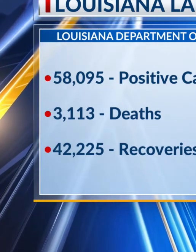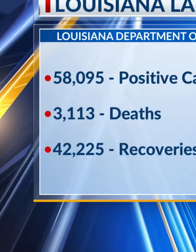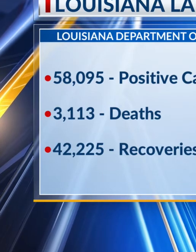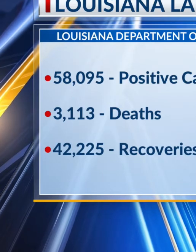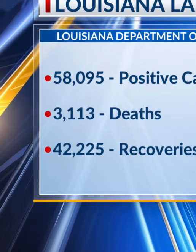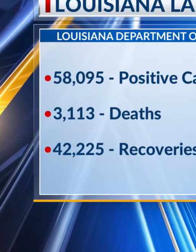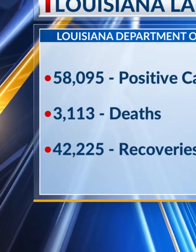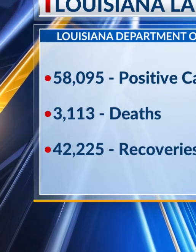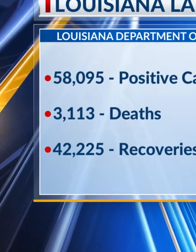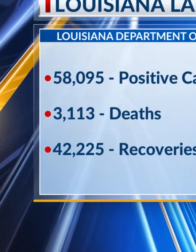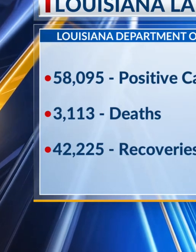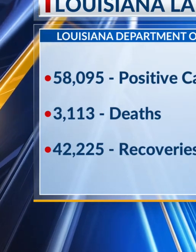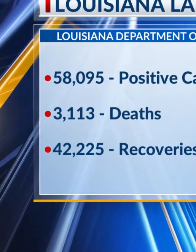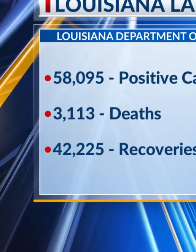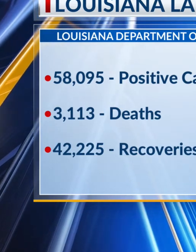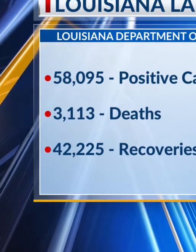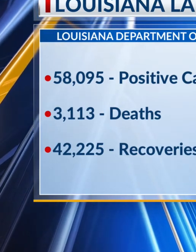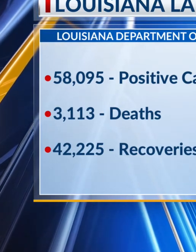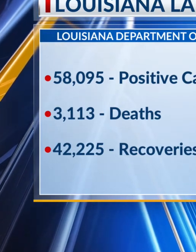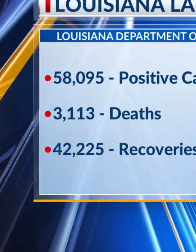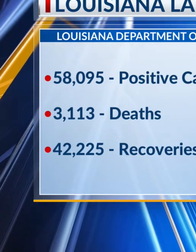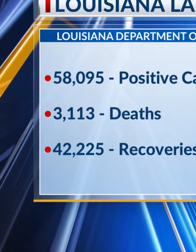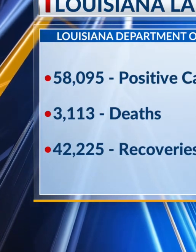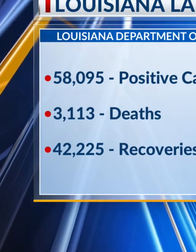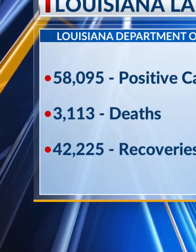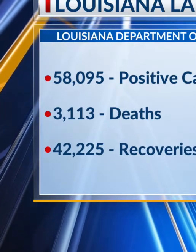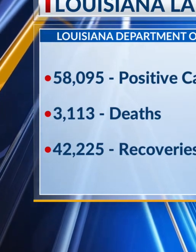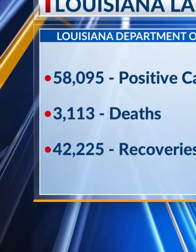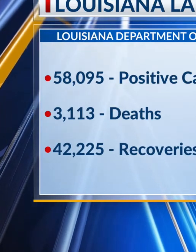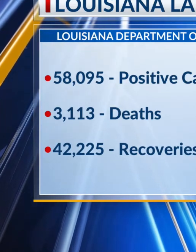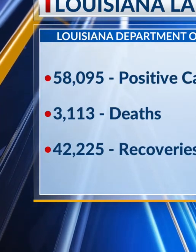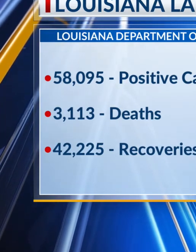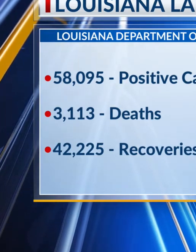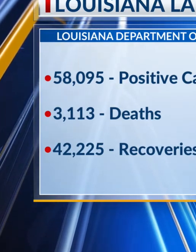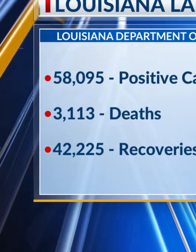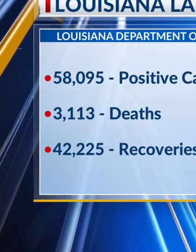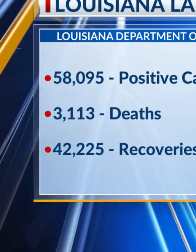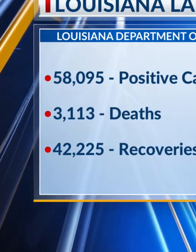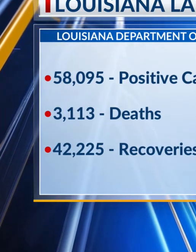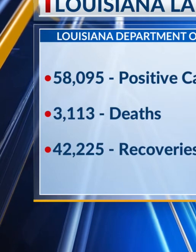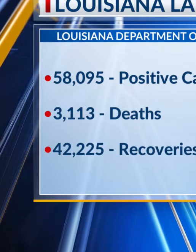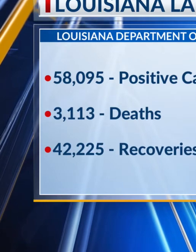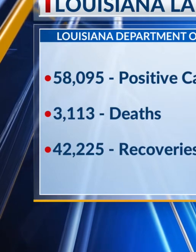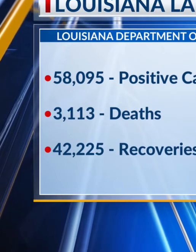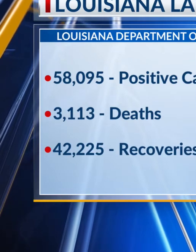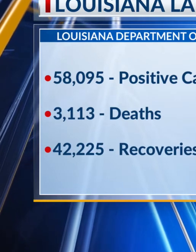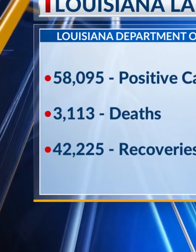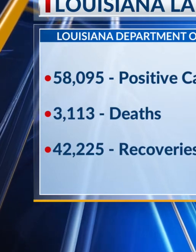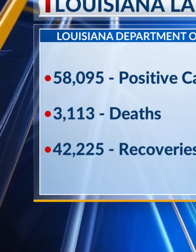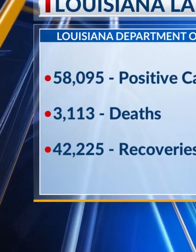SOUTHERN LOUISIANA HAVE ANNOUNCED MASK MANDATES ... AND GOVERNOR EDWARDS SAYS HE STANDS BY THEM ON THE DECISION.